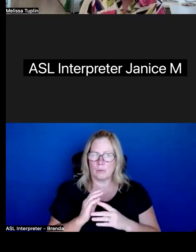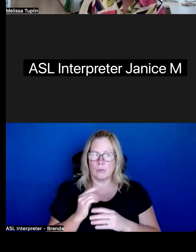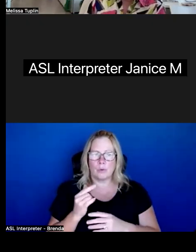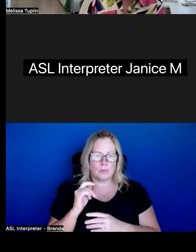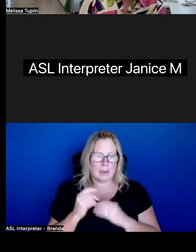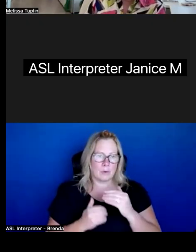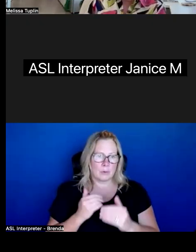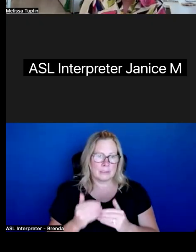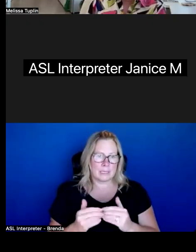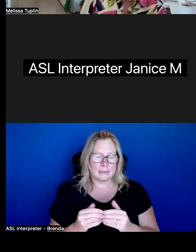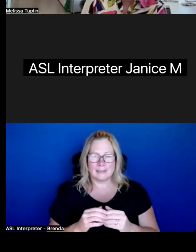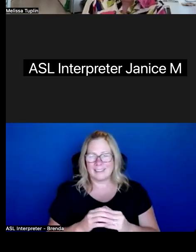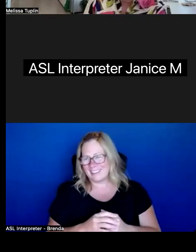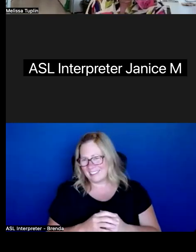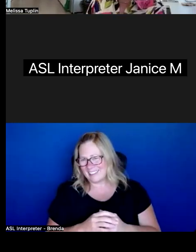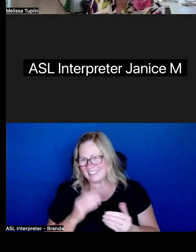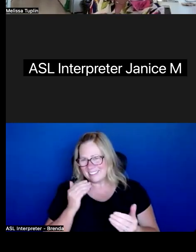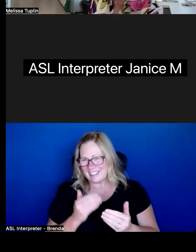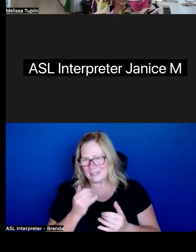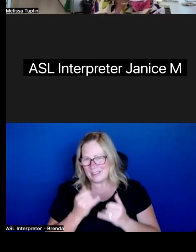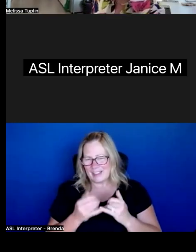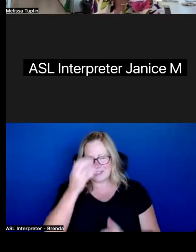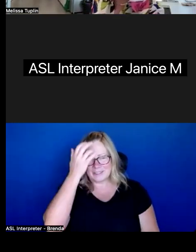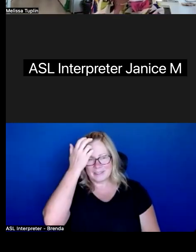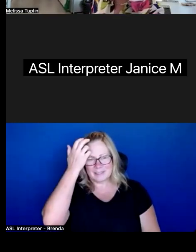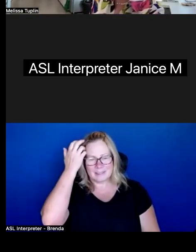We're coming to the end. If you're interested in becoming an assessor,